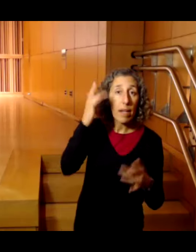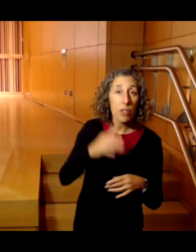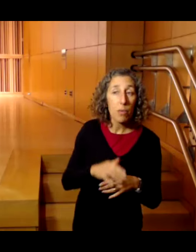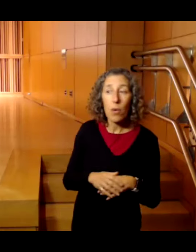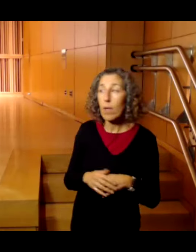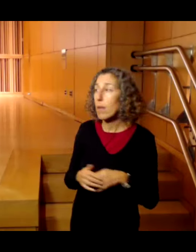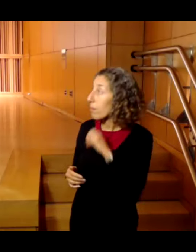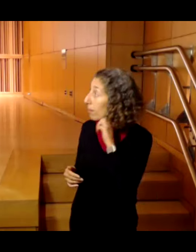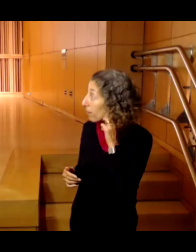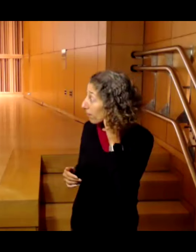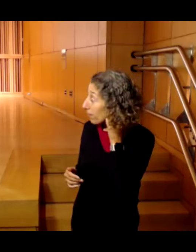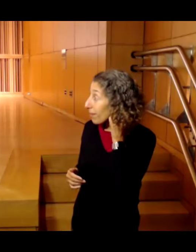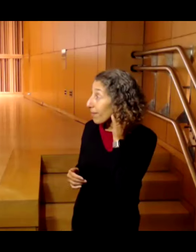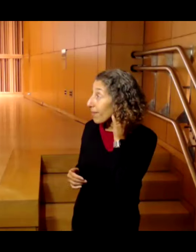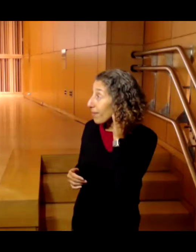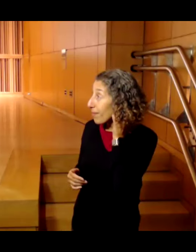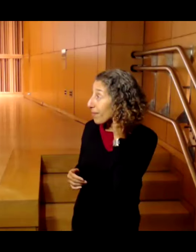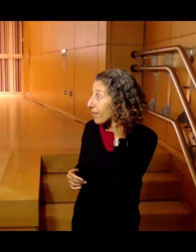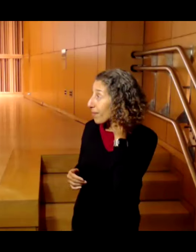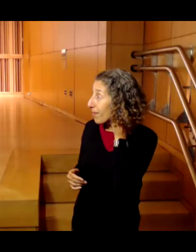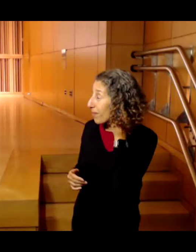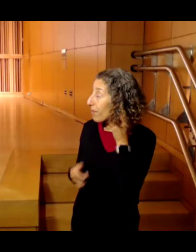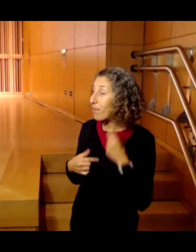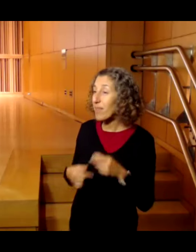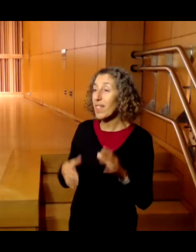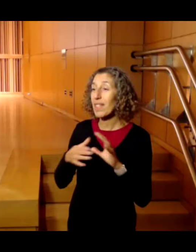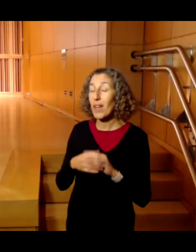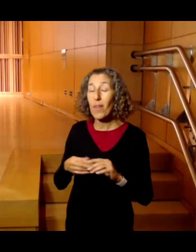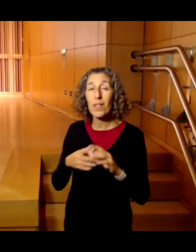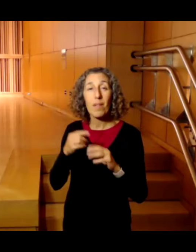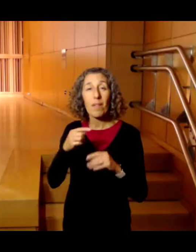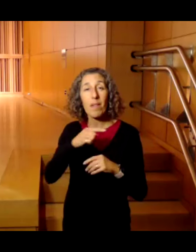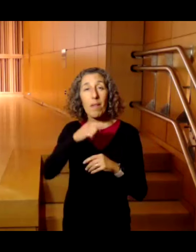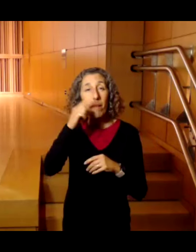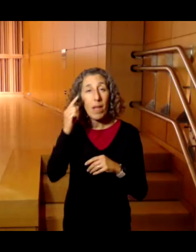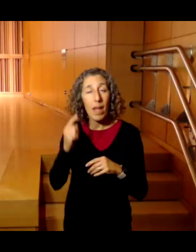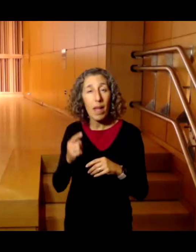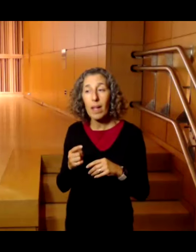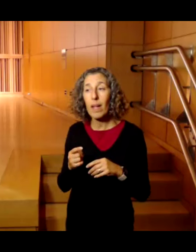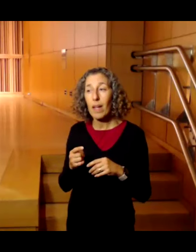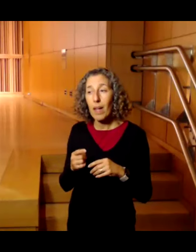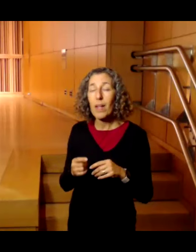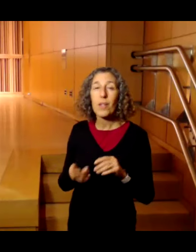His interrogation of white supremacist narratives of black… being and becoming in the world, and it's transformative.